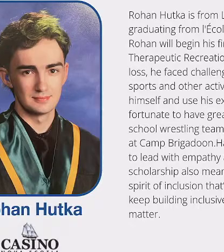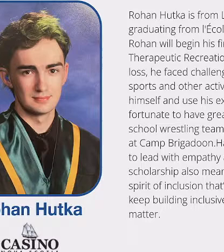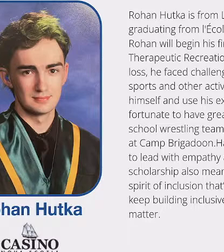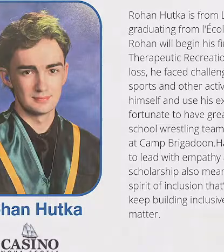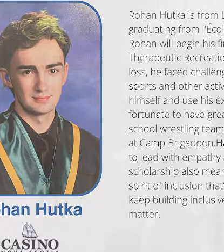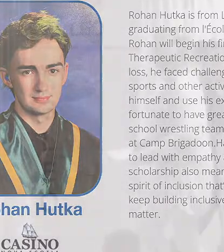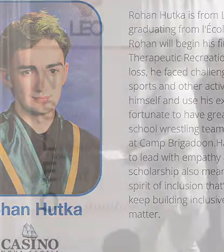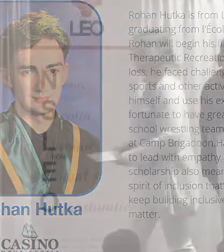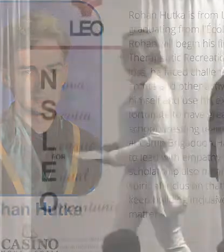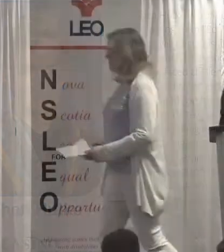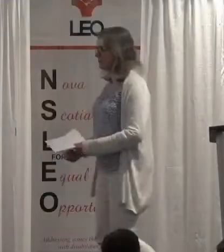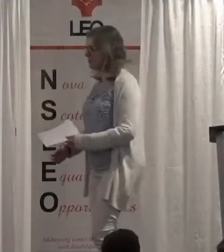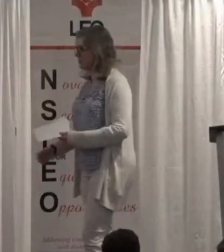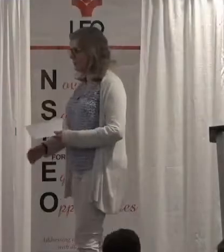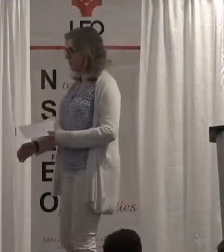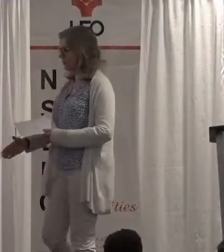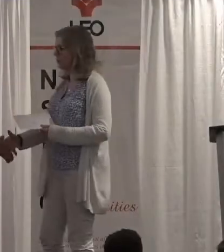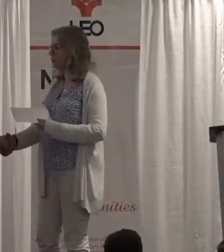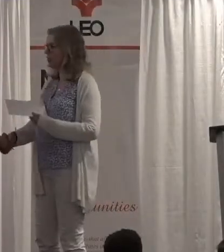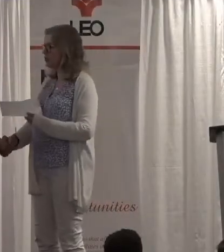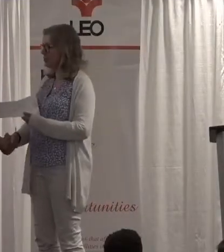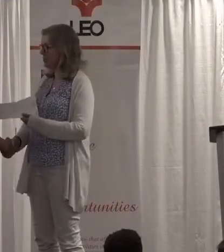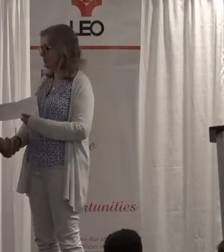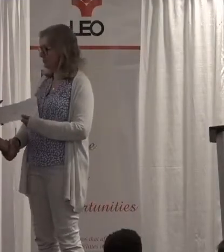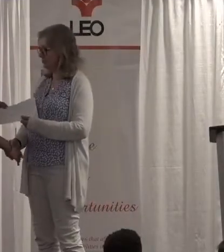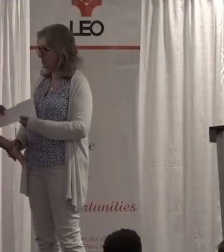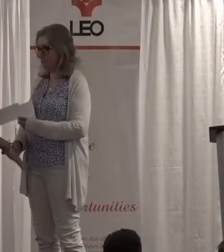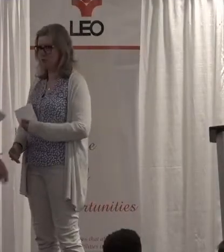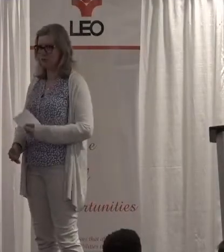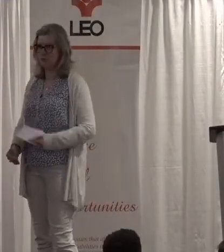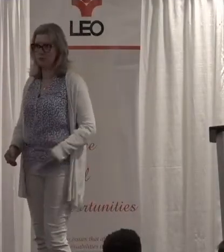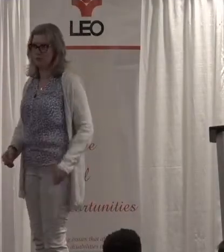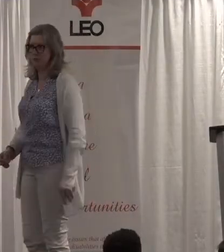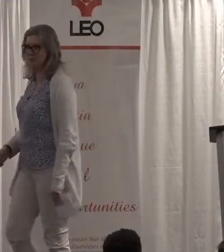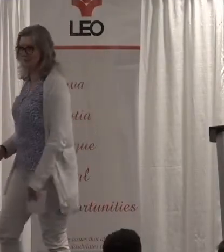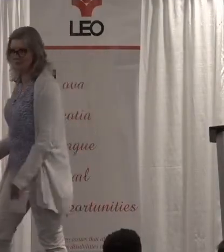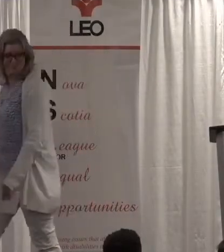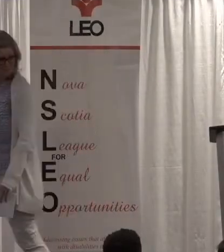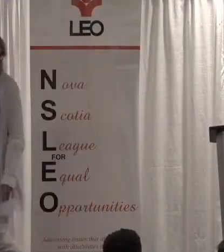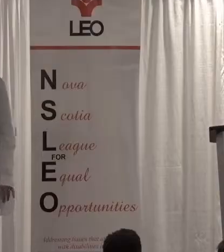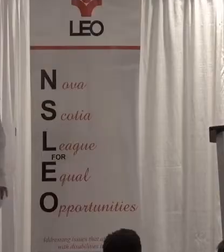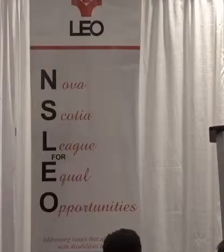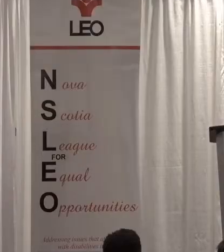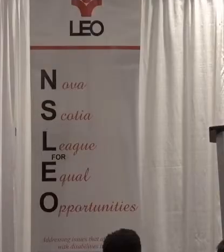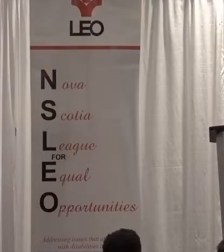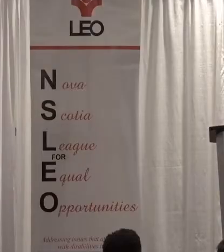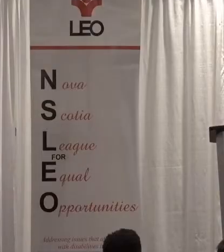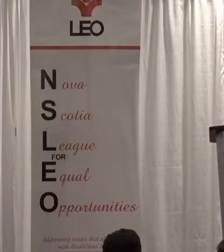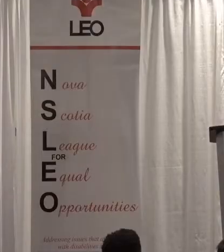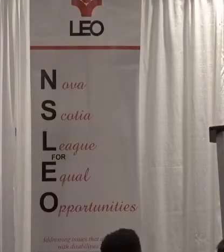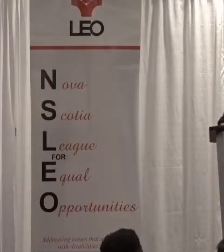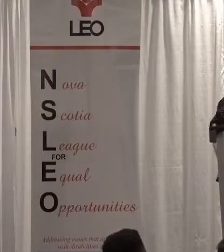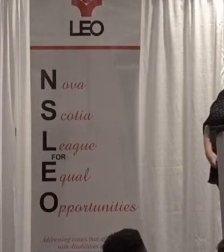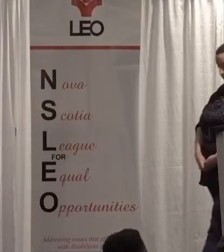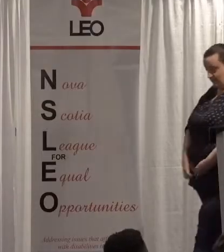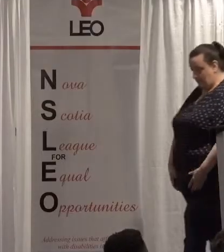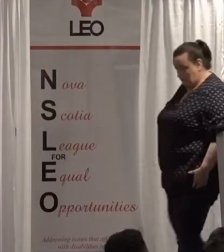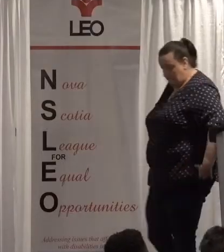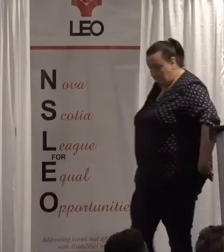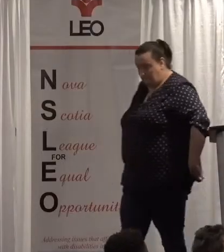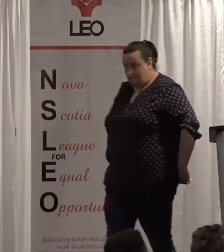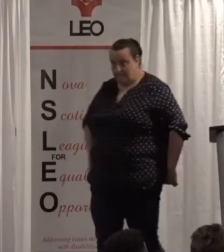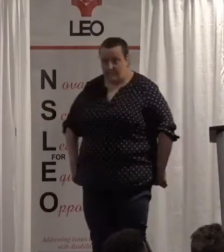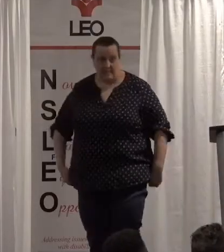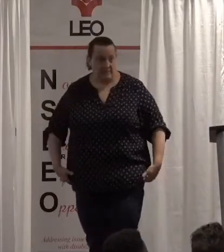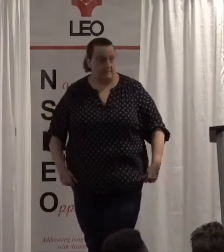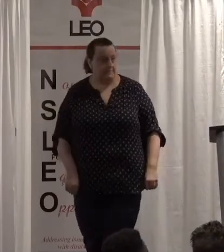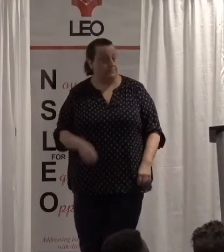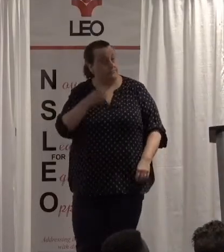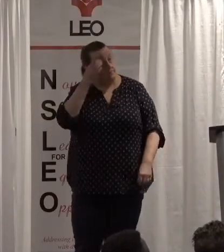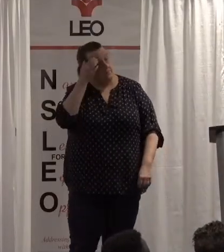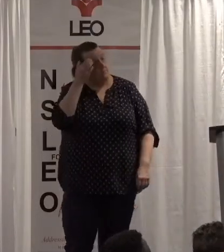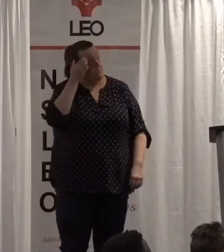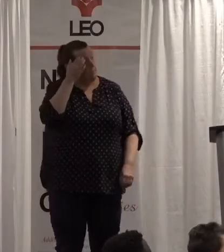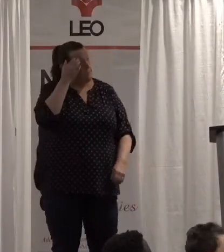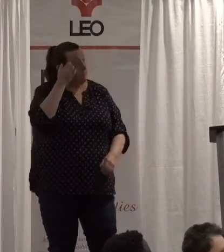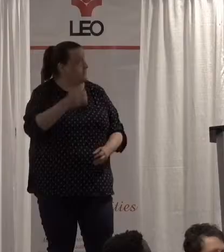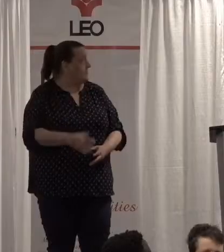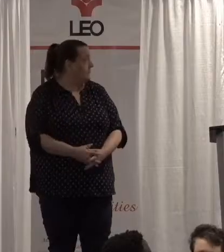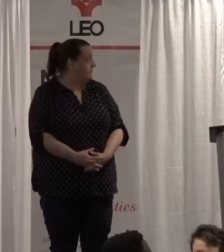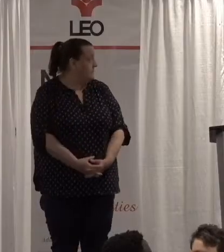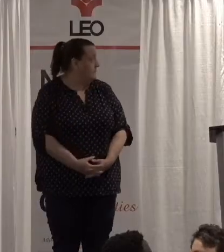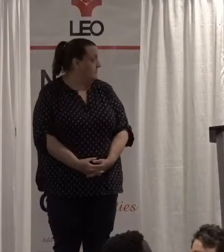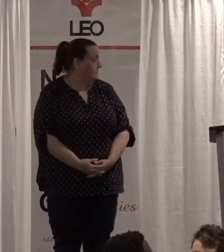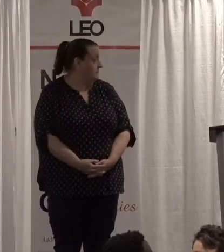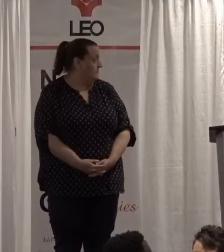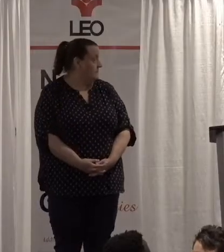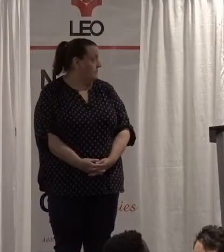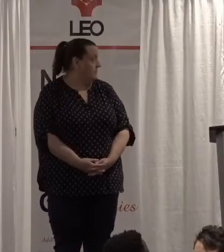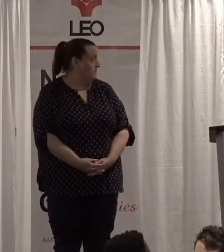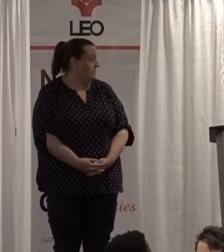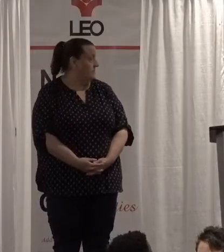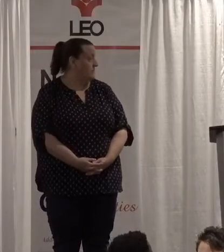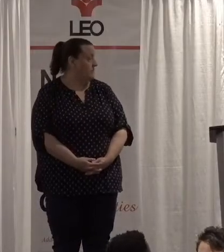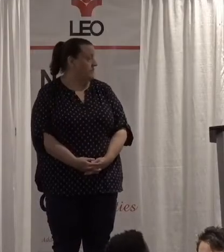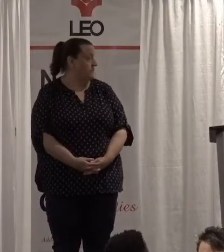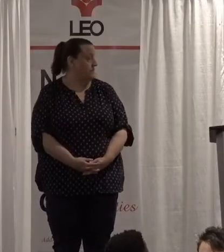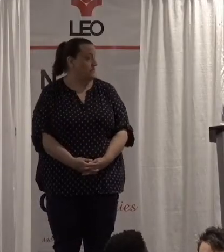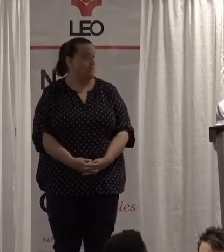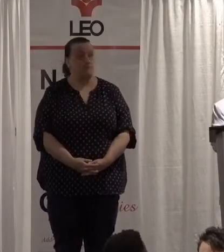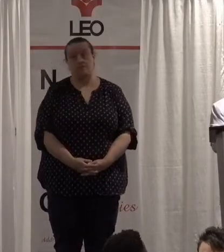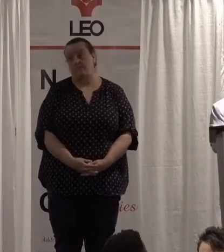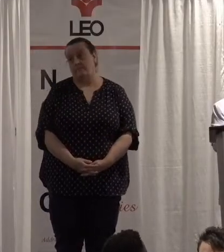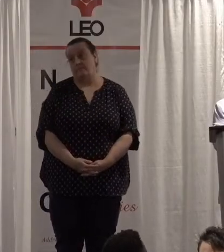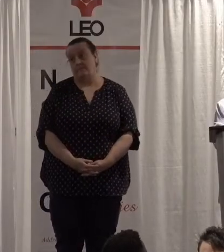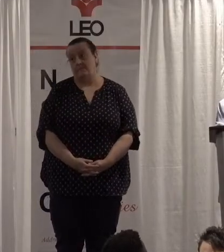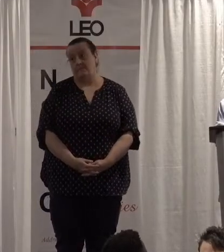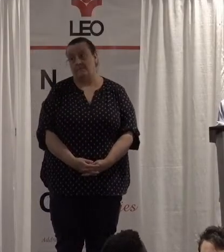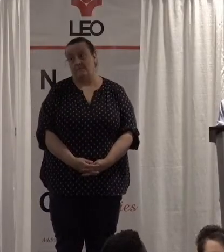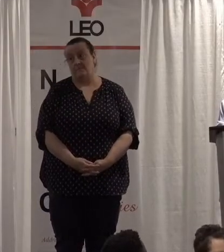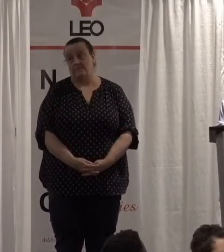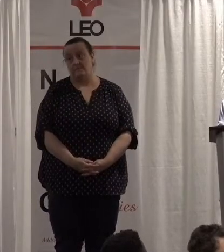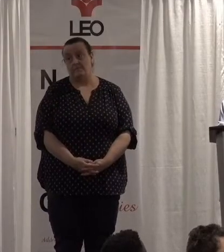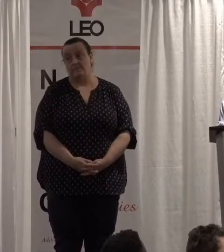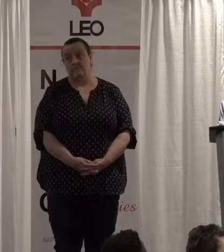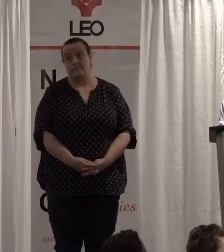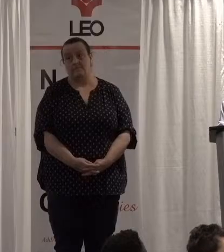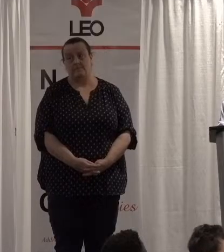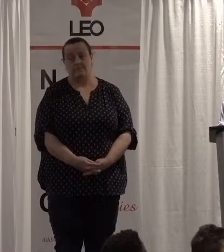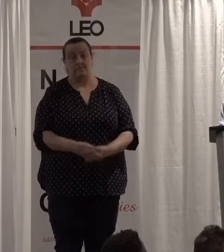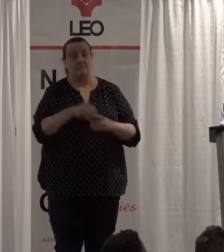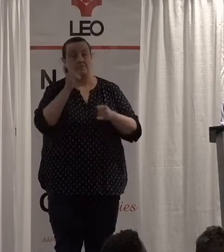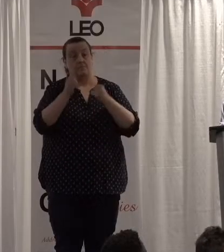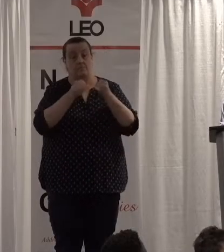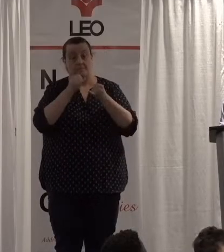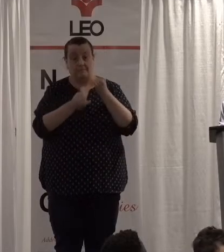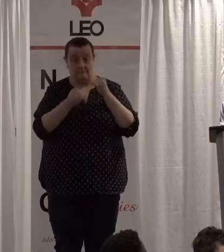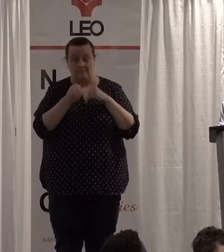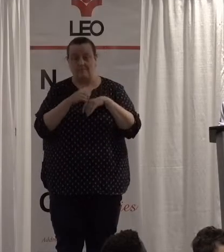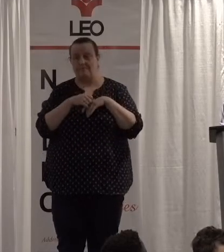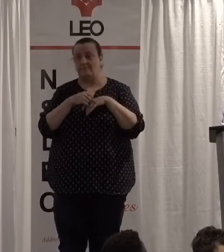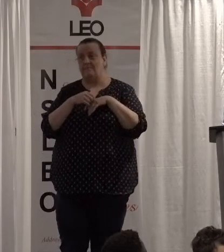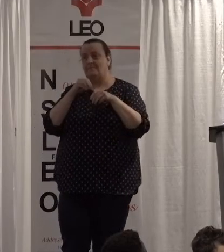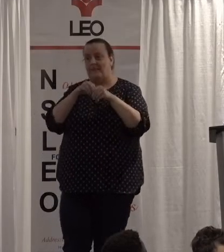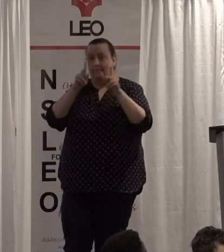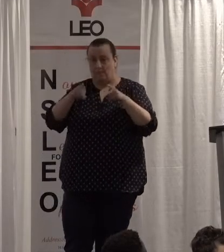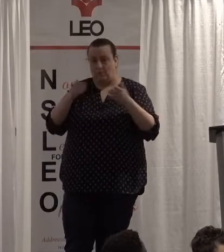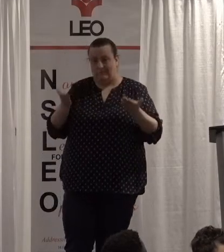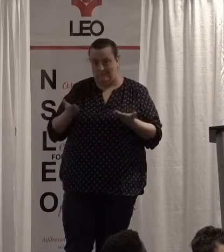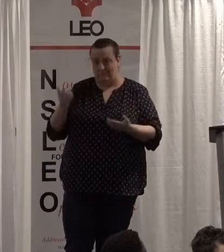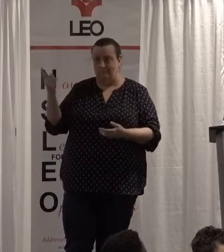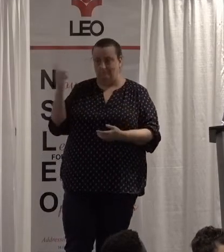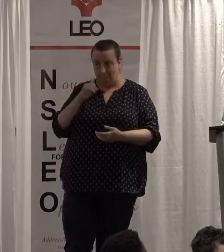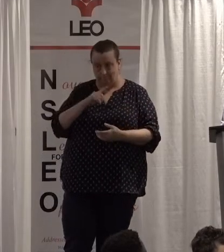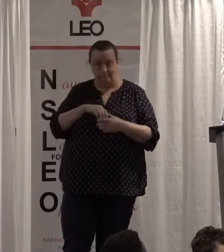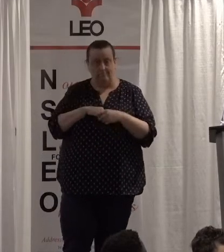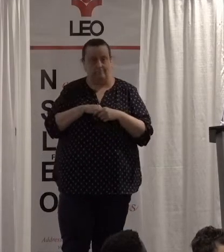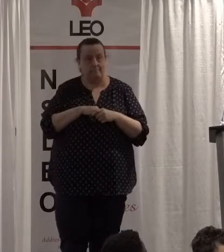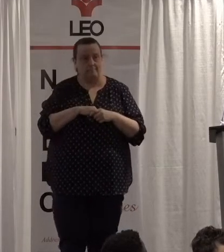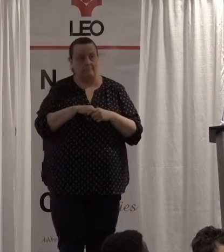OUR FINAL IN-PERSON RECIPIENT TODAY IS JEAN BURSEY